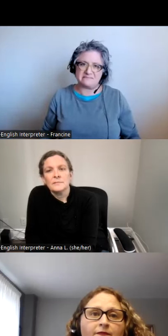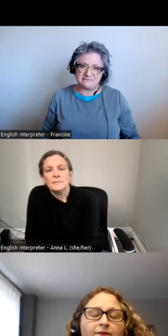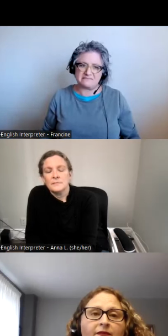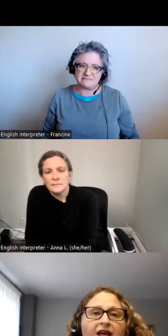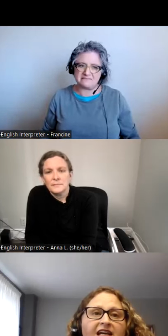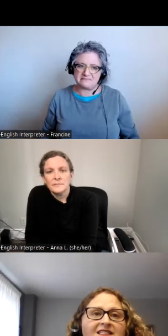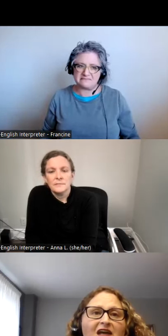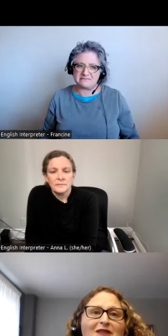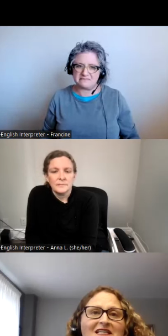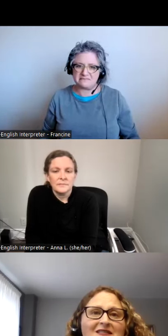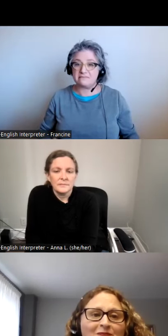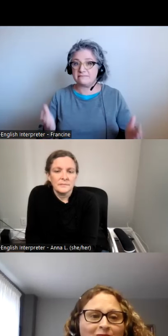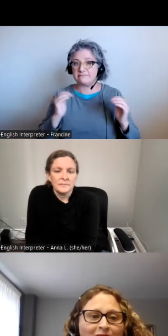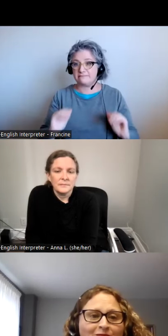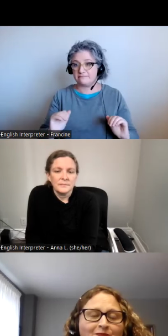and there is still for myocarditis